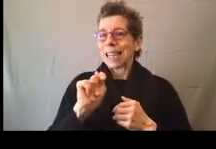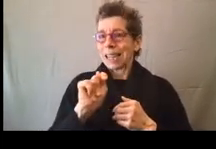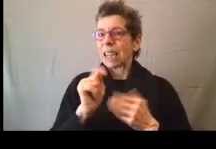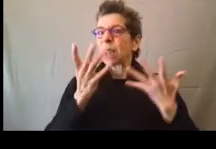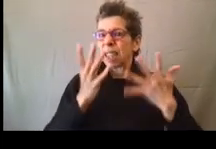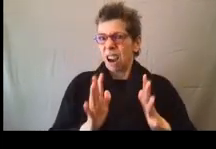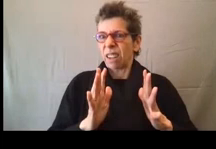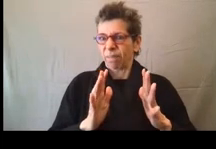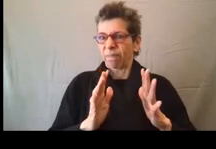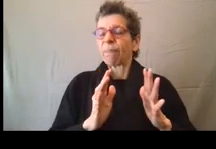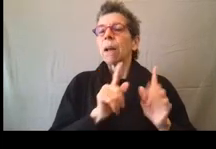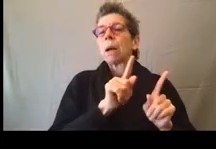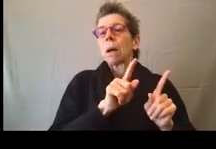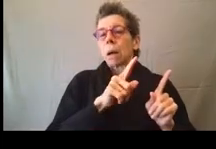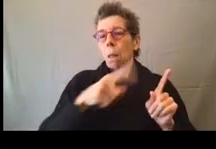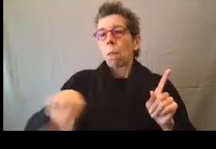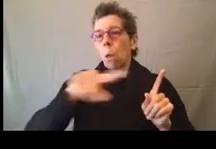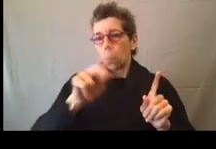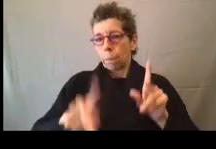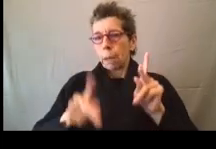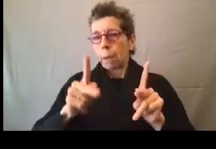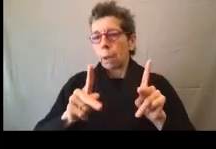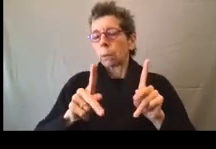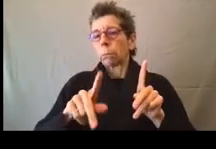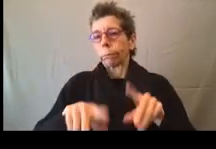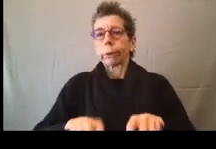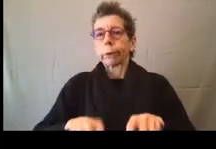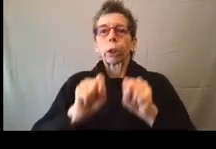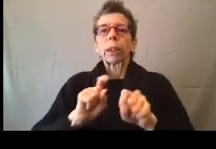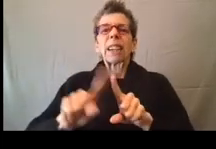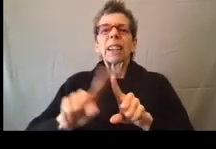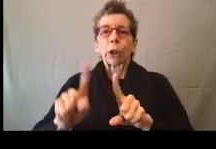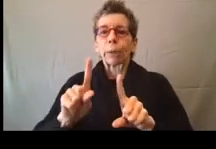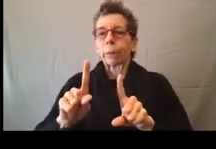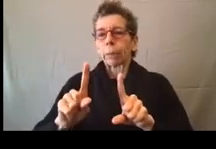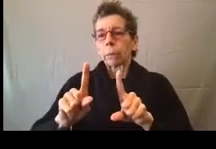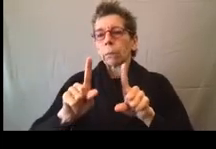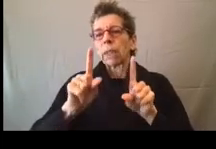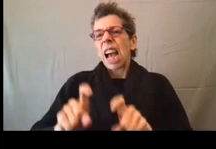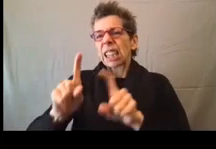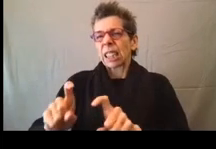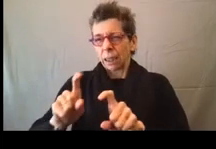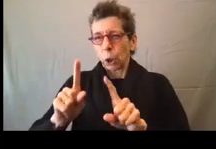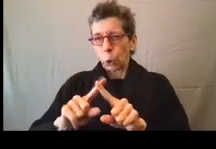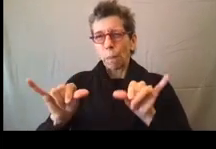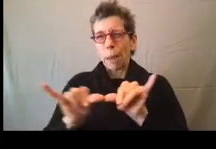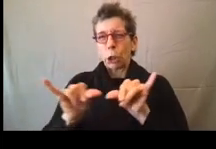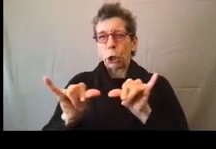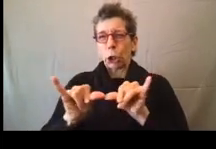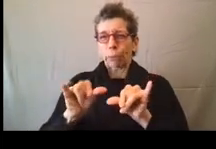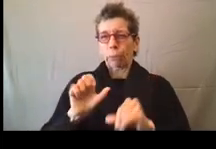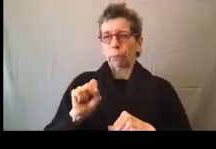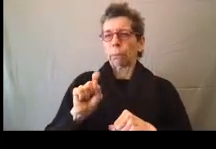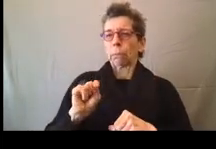they also completed more explicit measures of stigma. And so, these are measures where